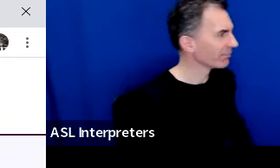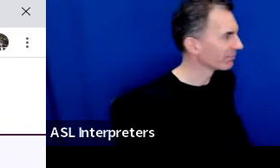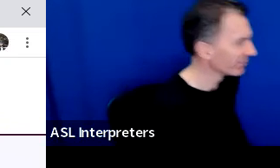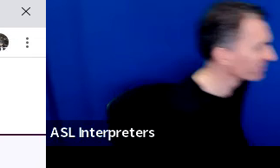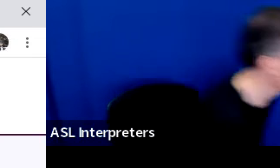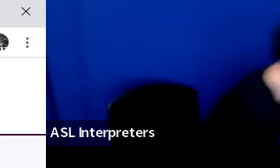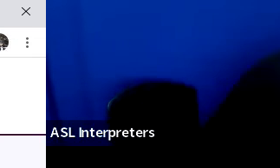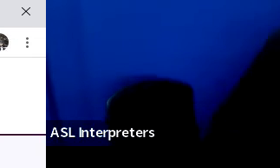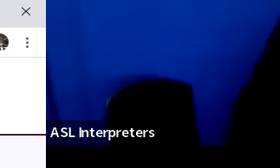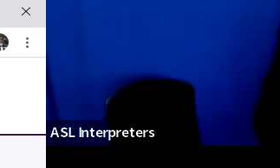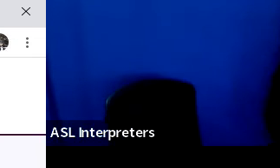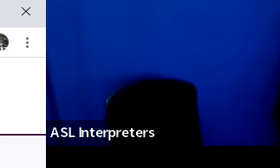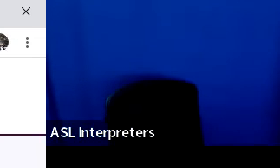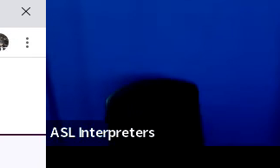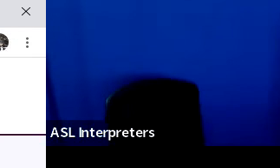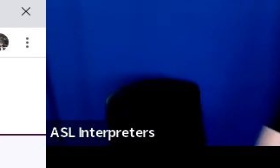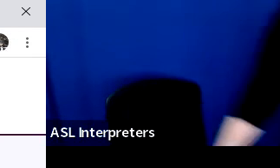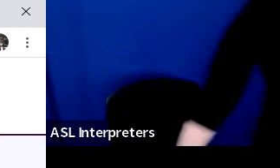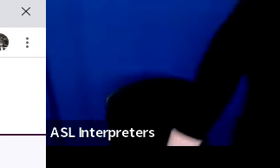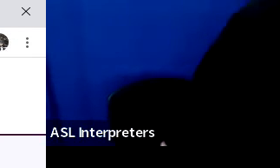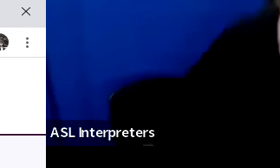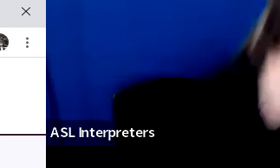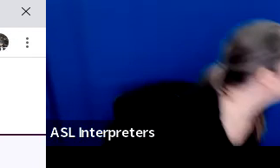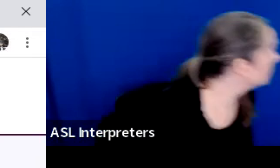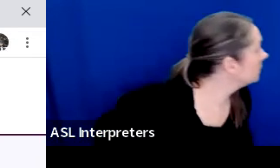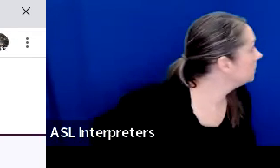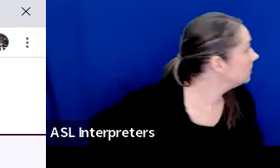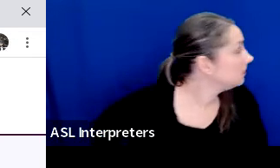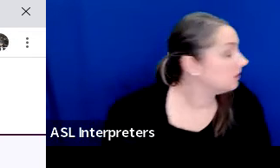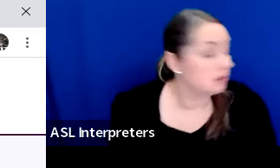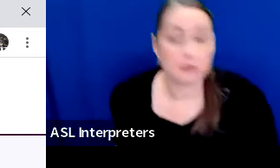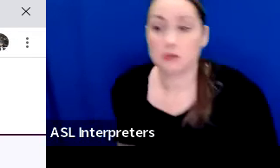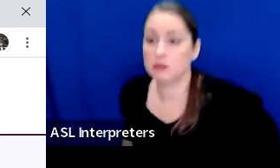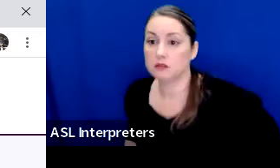OK, so there you go, so what you do is you copy it and anything you don't like. It's really easy to remove a problem,